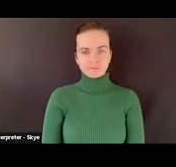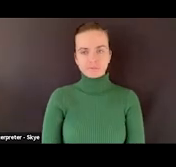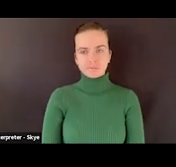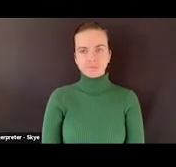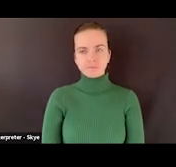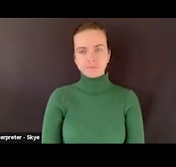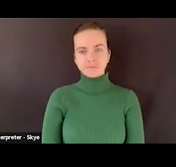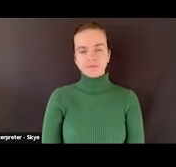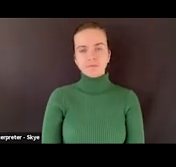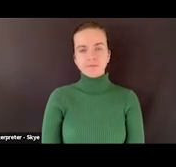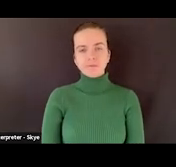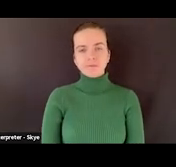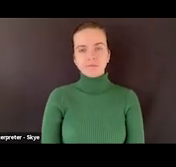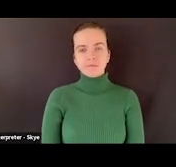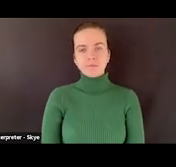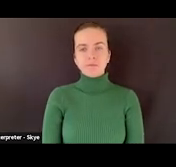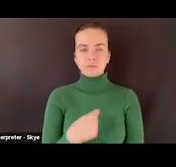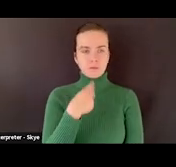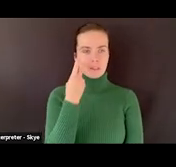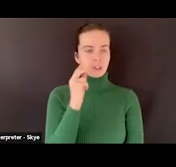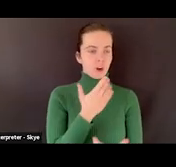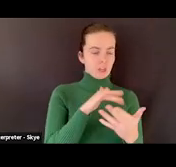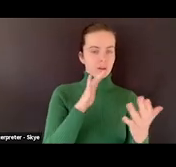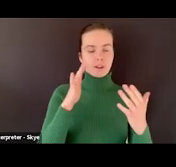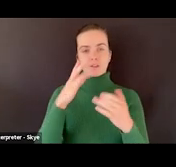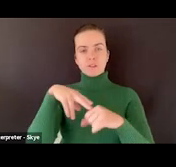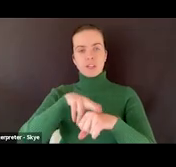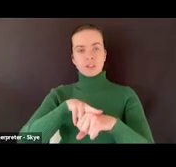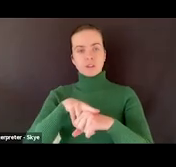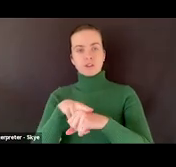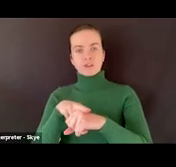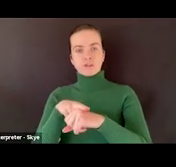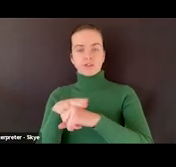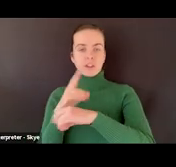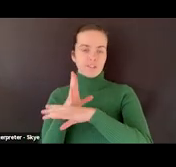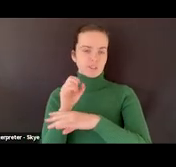here, and we see our study versus the national average, and this shows the difference. So,